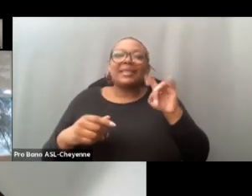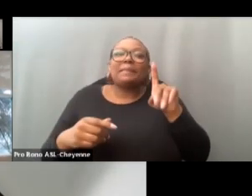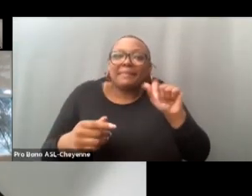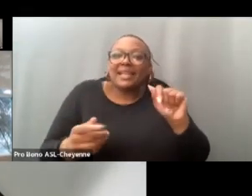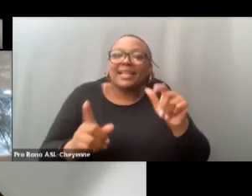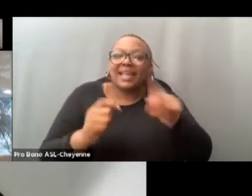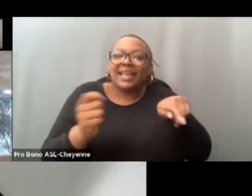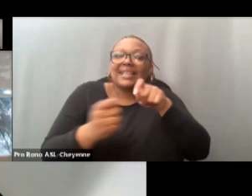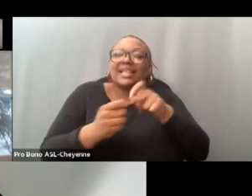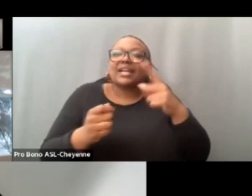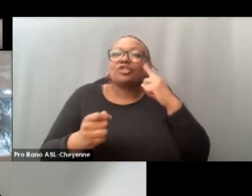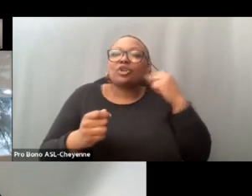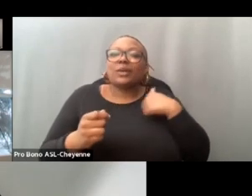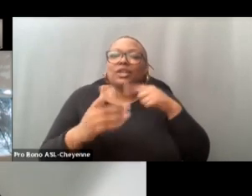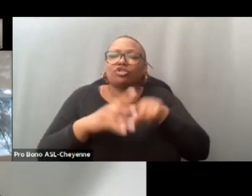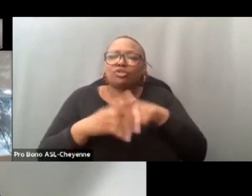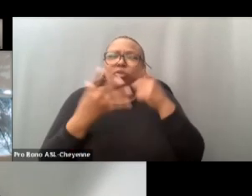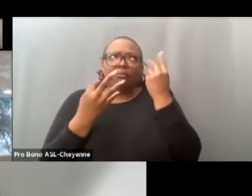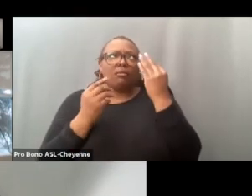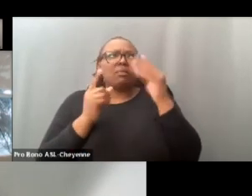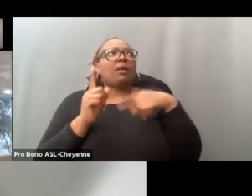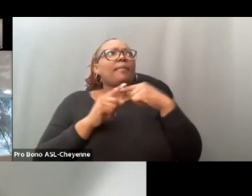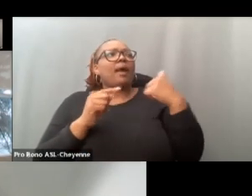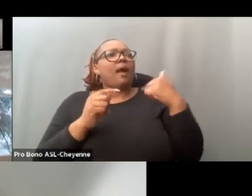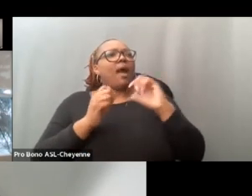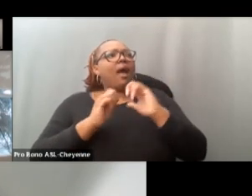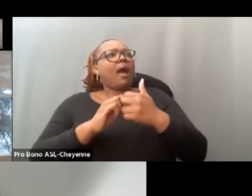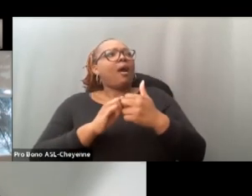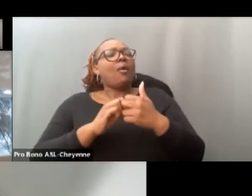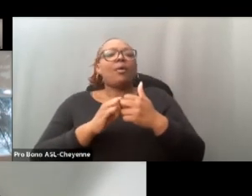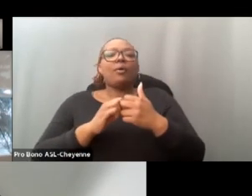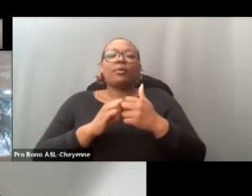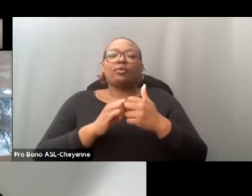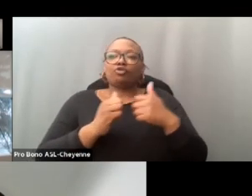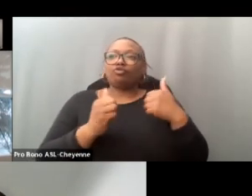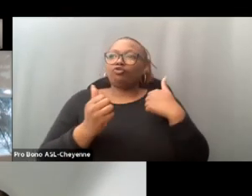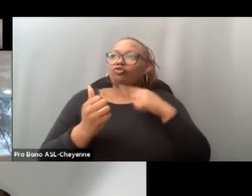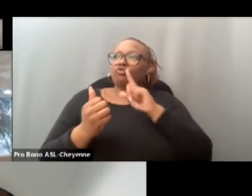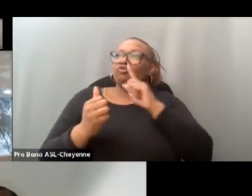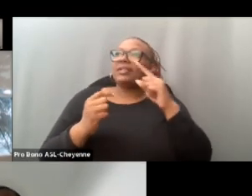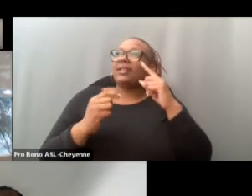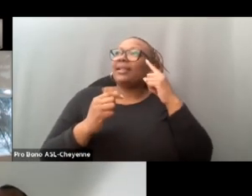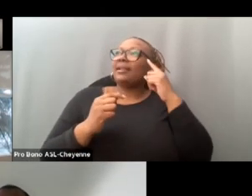And so we need to start thinking of how does, you know, really thinking about the culture,